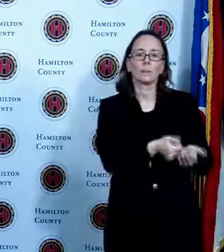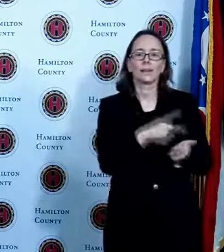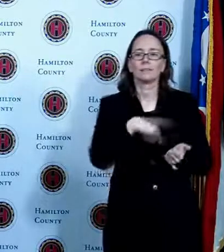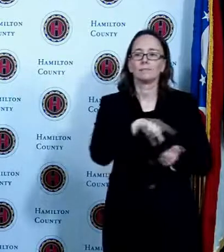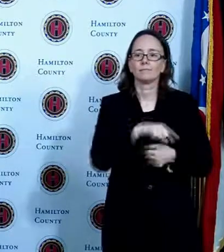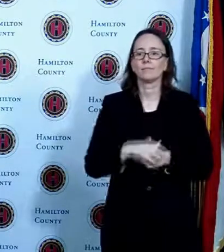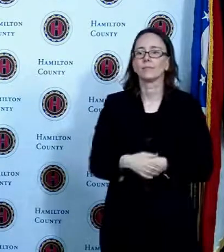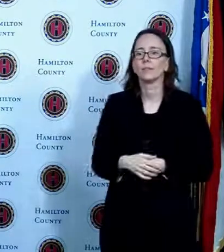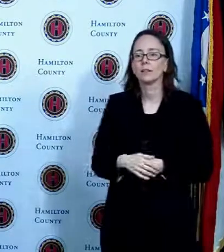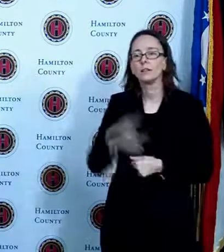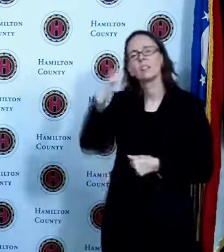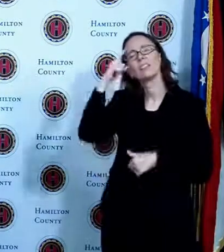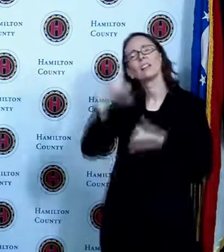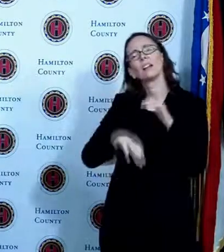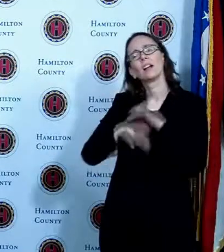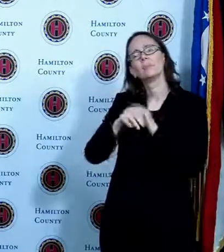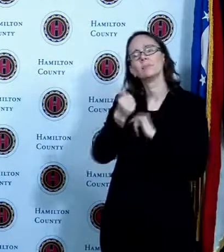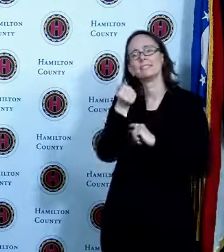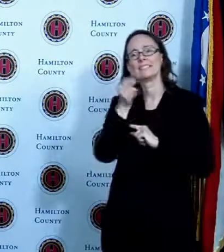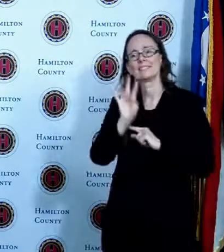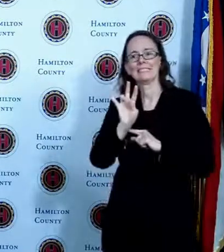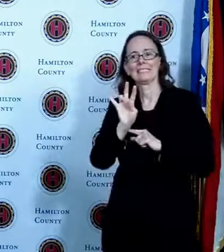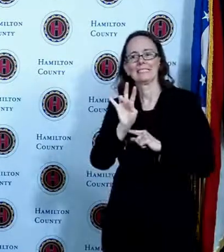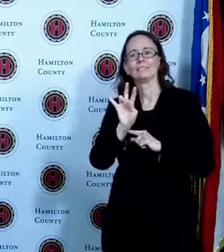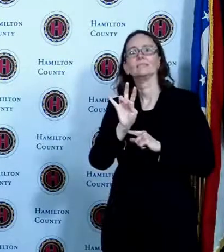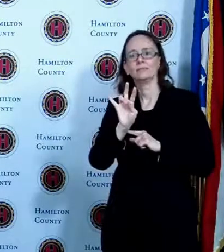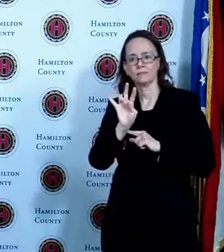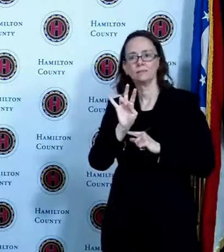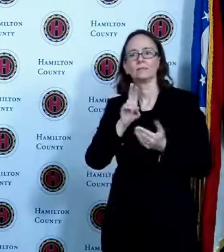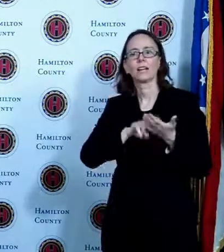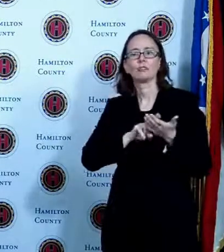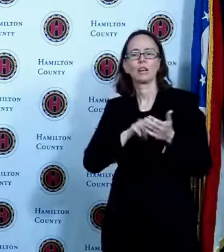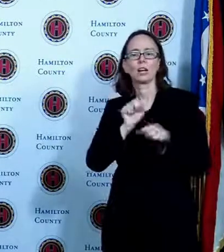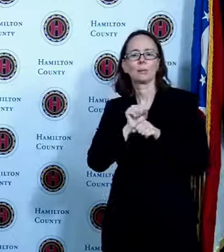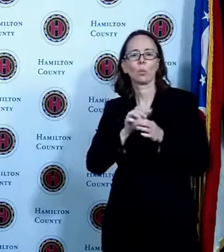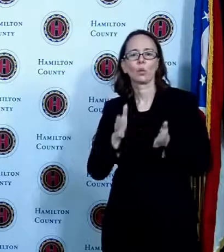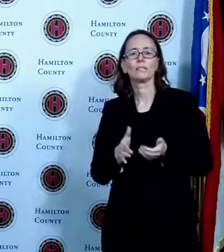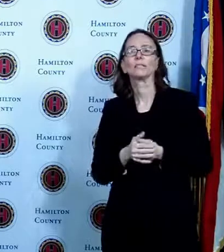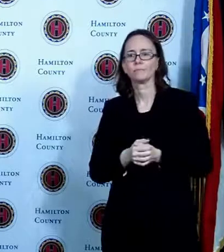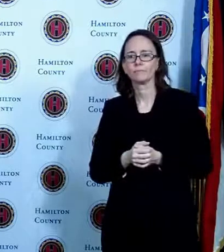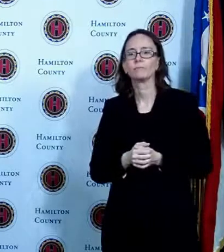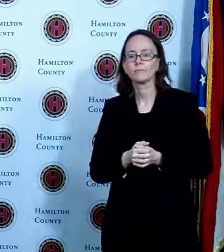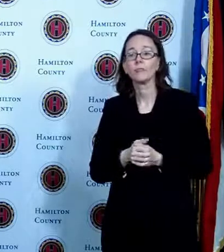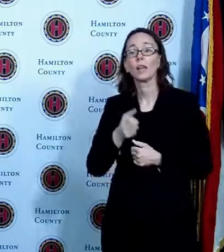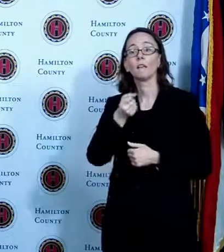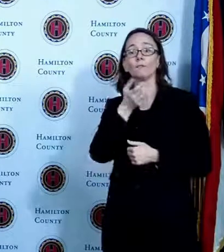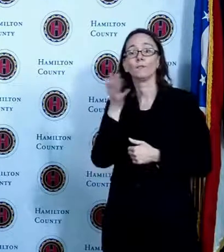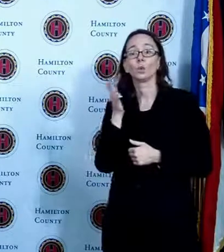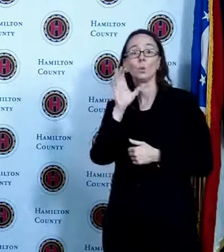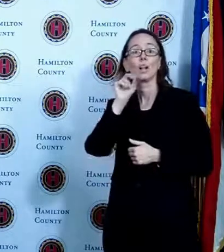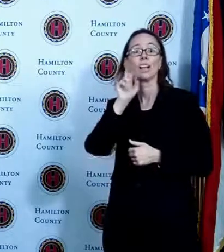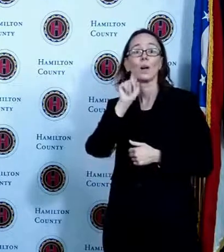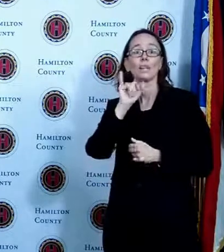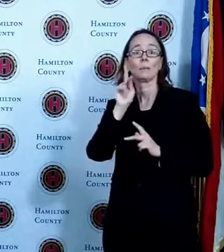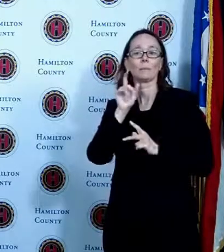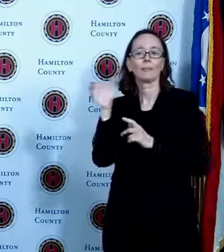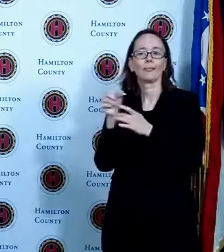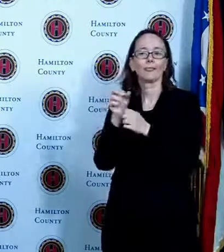employees and then we've supplemented that with we still have a few county employees working with us and a few volunteers including some